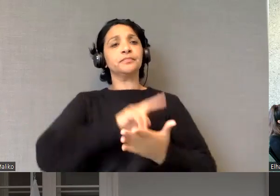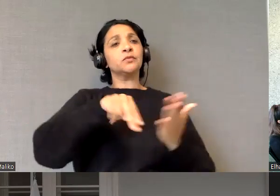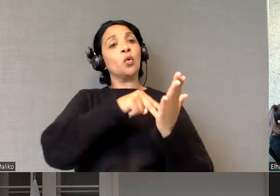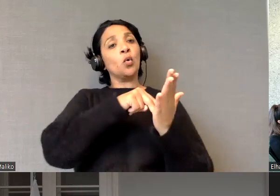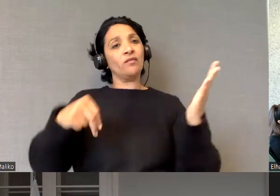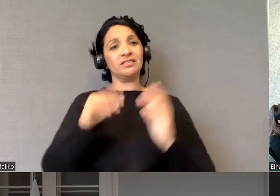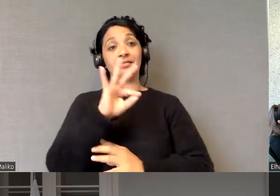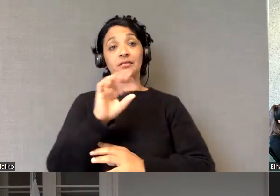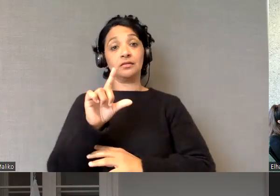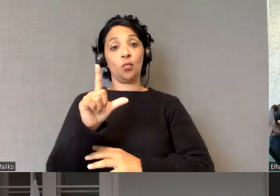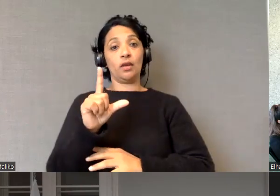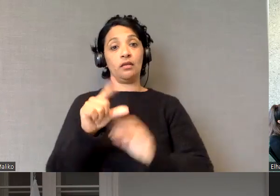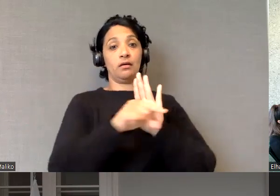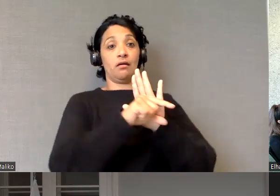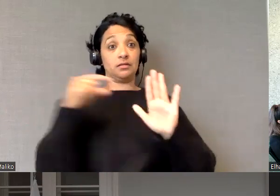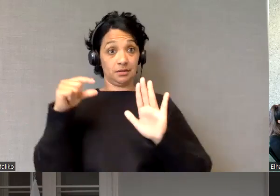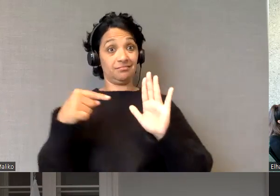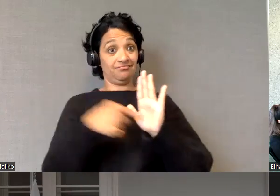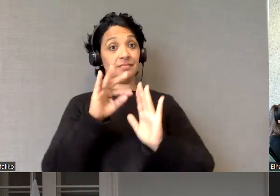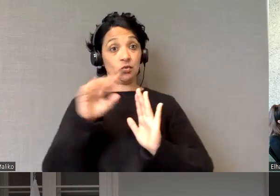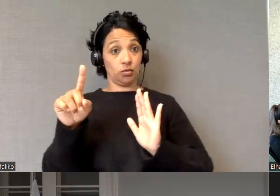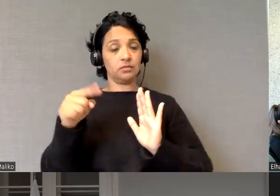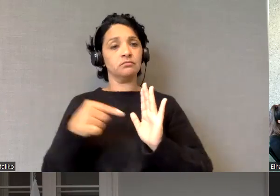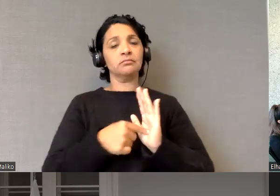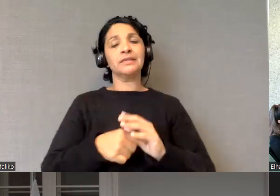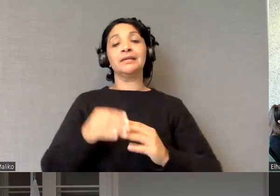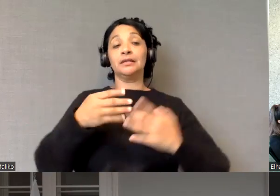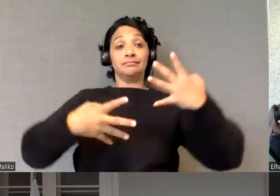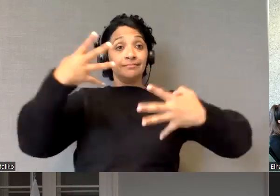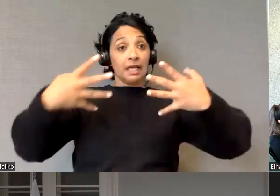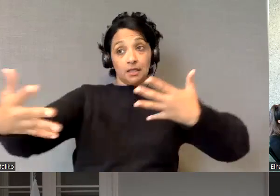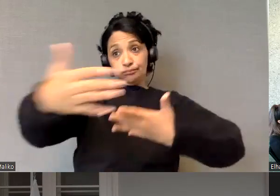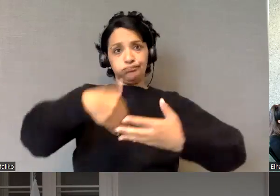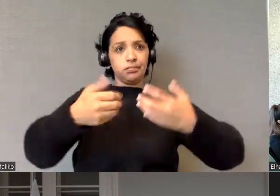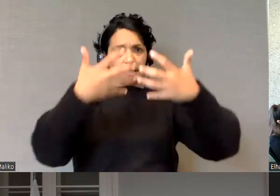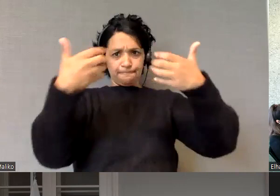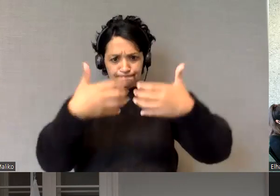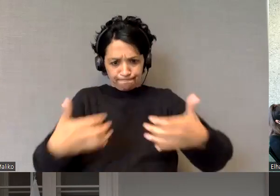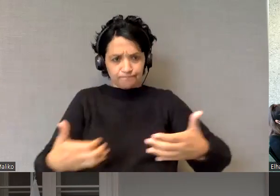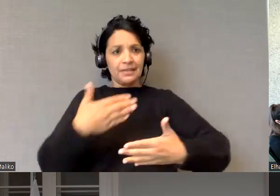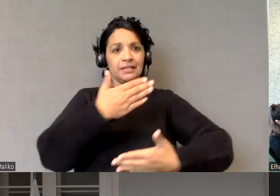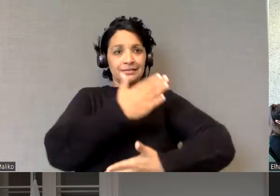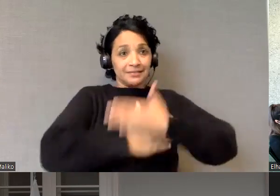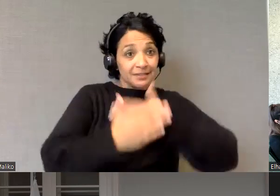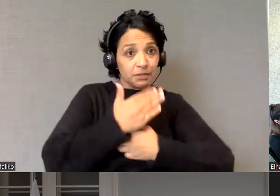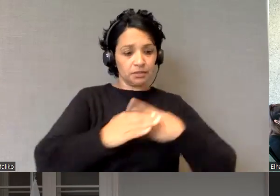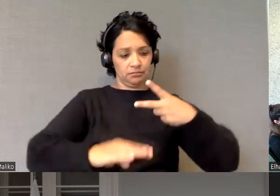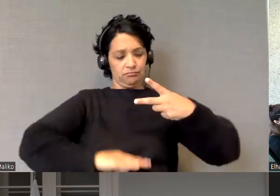data disaggregated by disability, age, gender, among other attributes by states and specifically